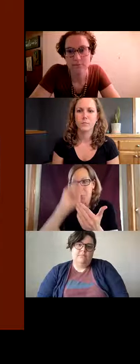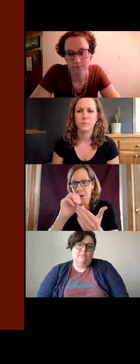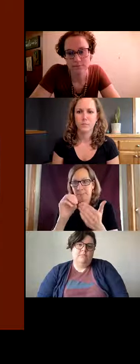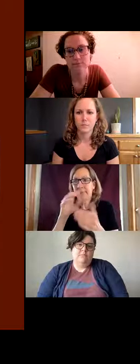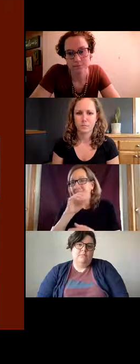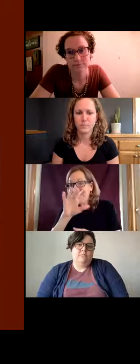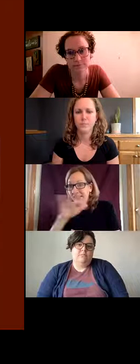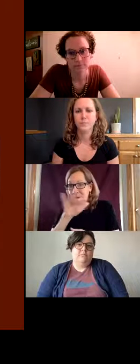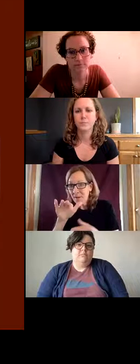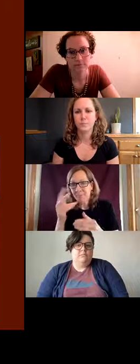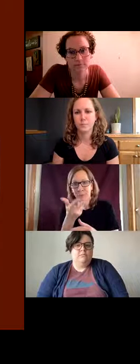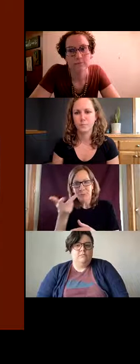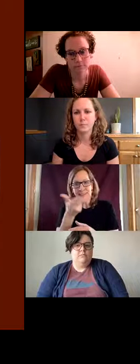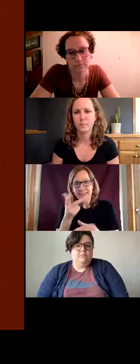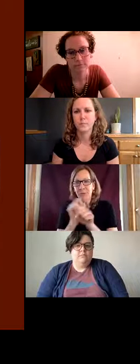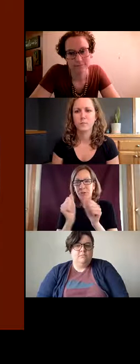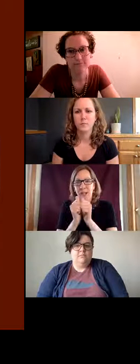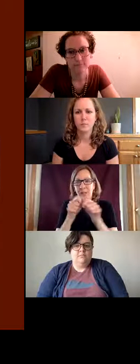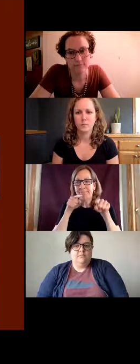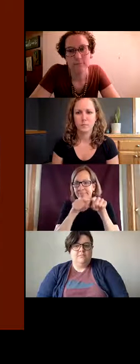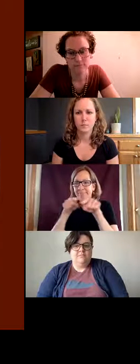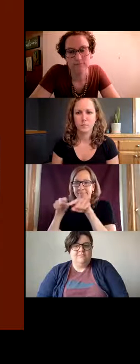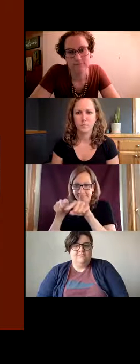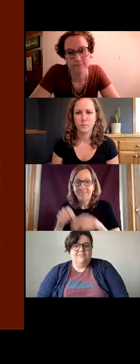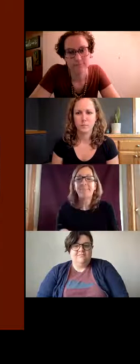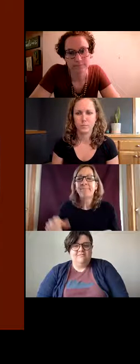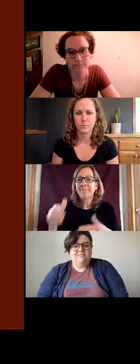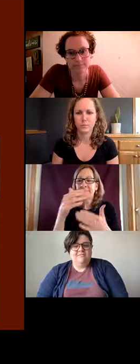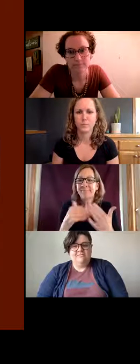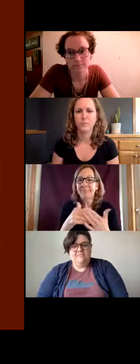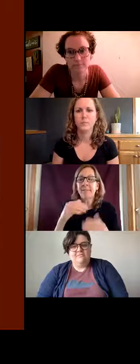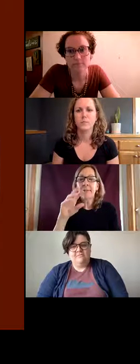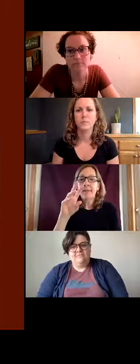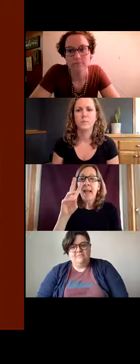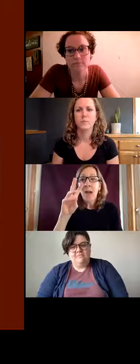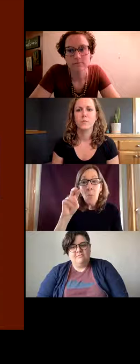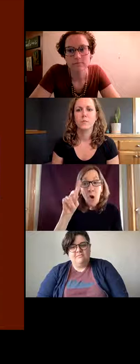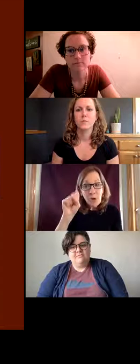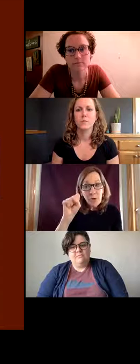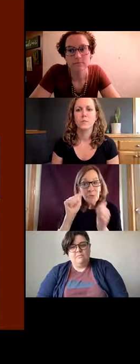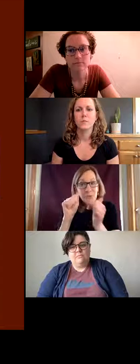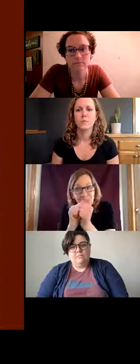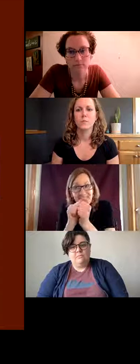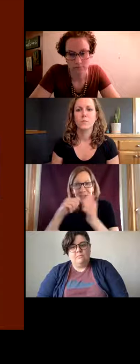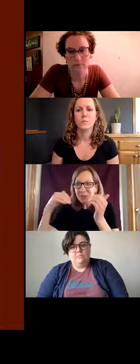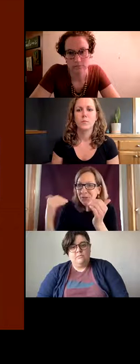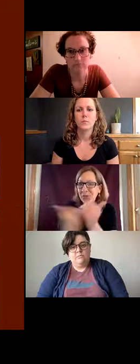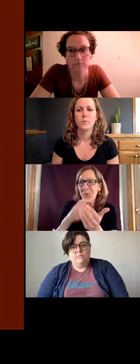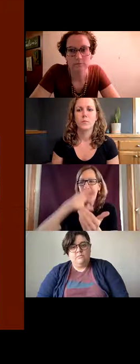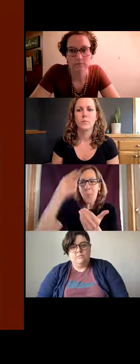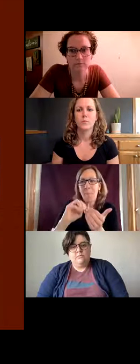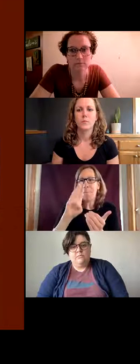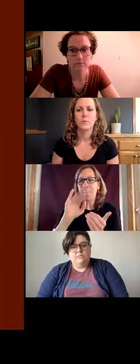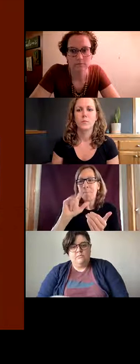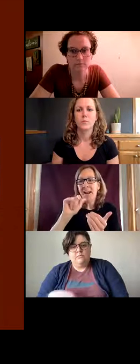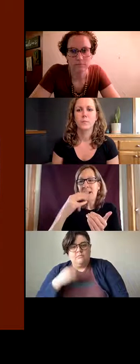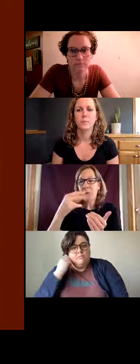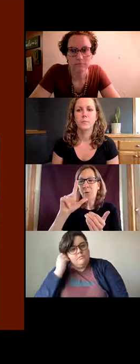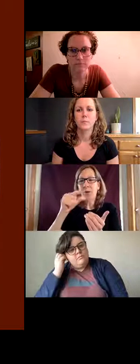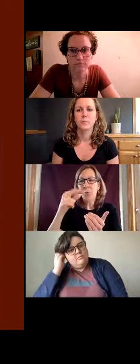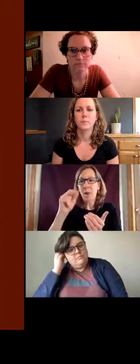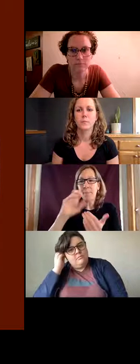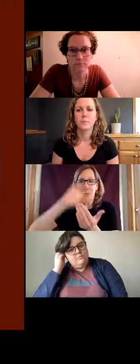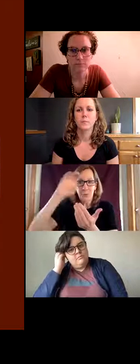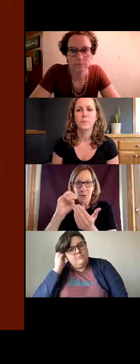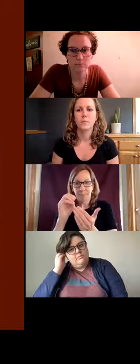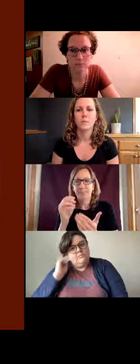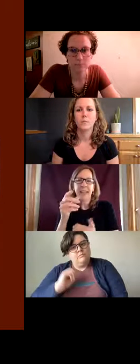Wonders, and My math, and Fingerspelling Our Way to Reading. All of those are listed. We have all